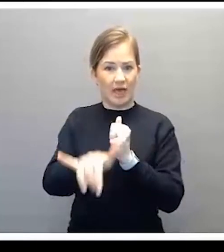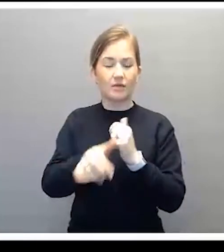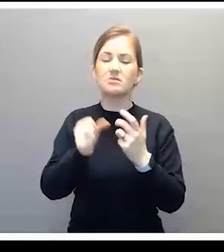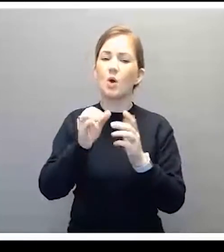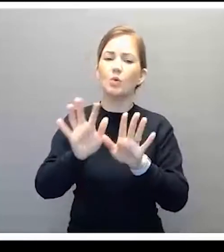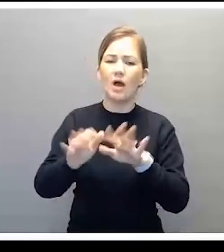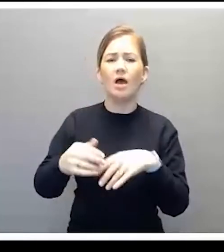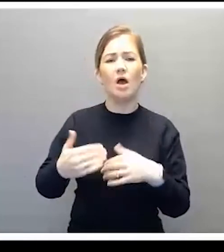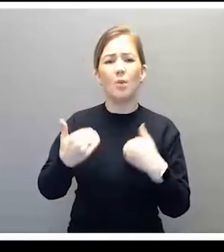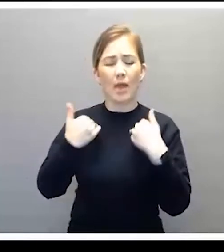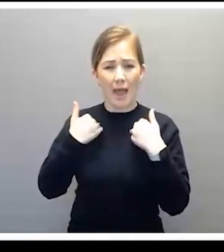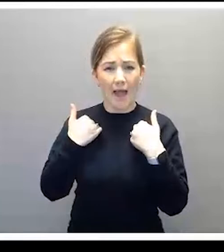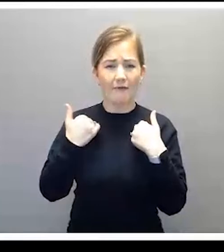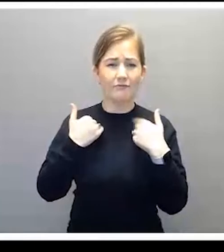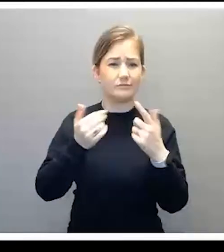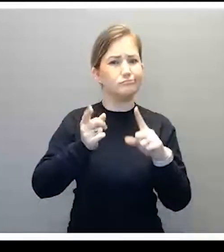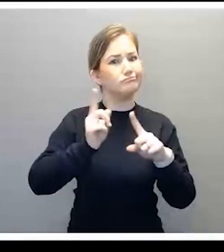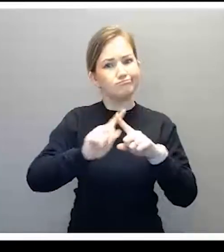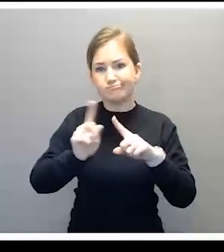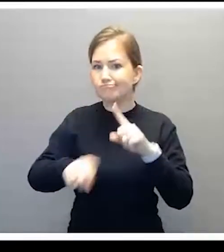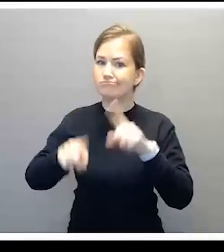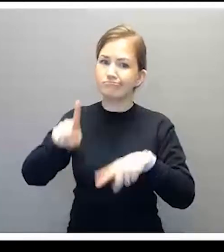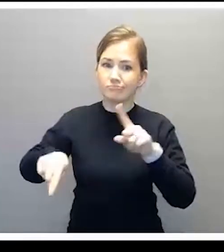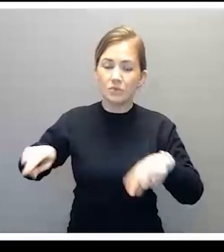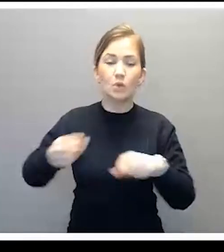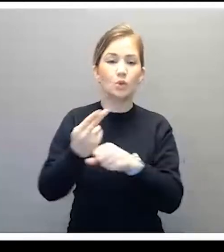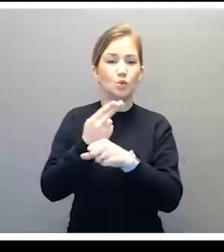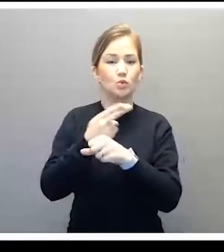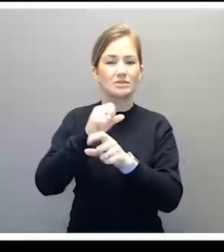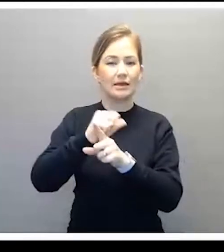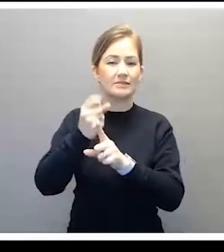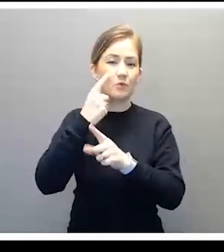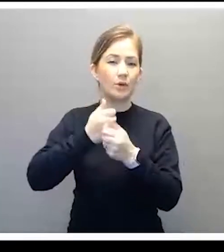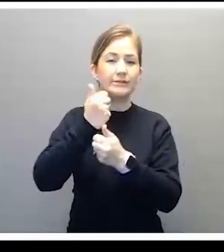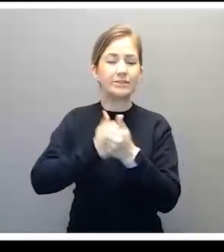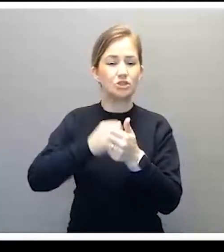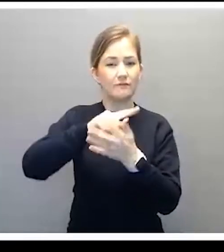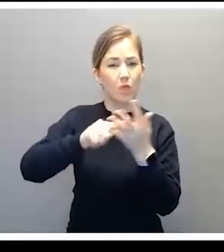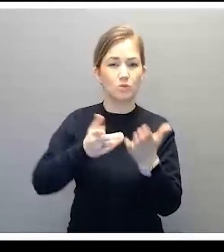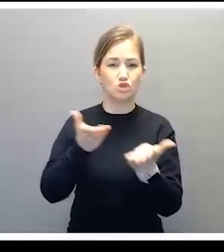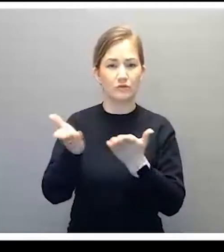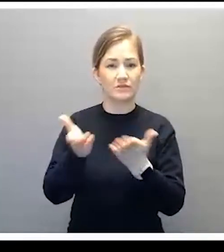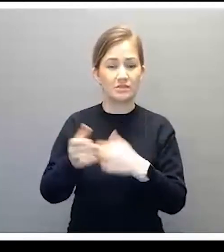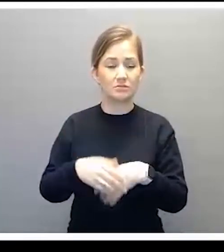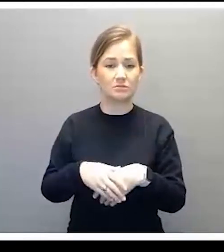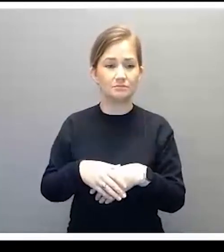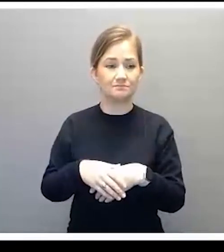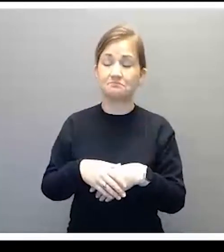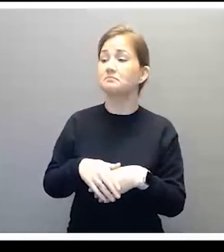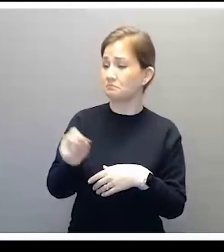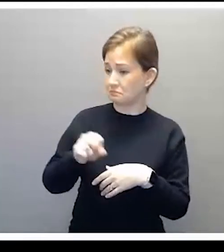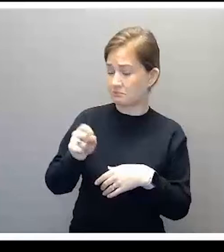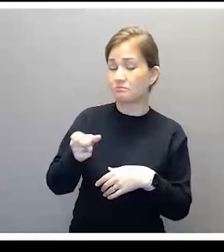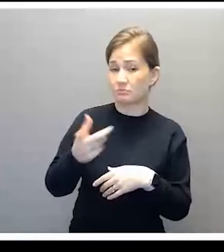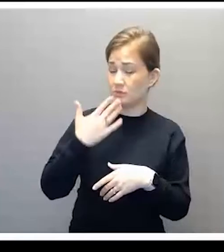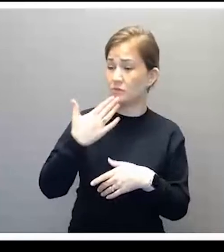And so there is a coverage of use cases that each one of those services have. Yeah, that's a good point.